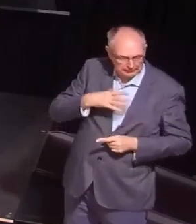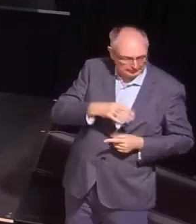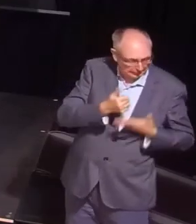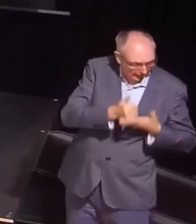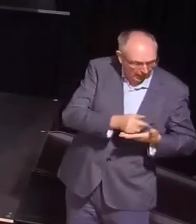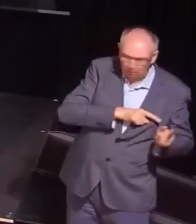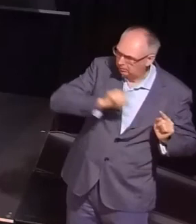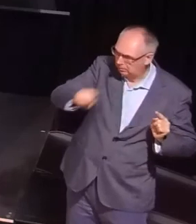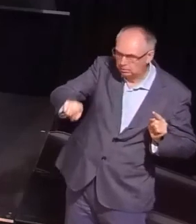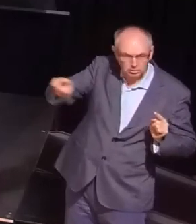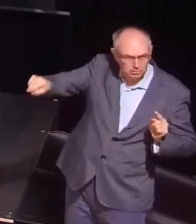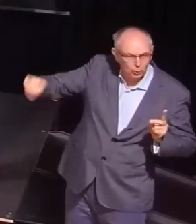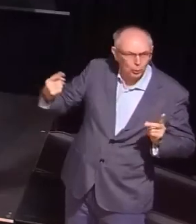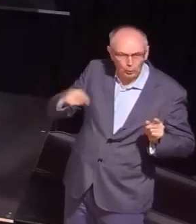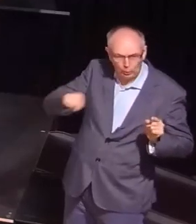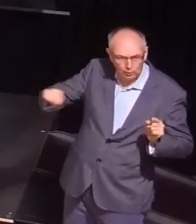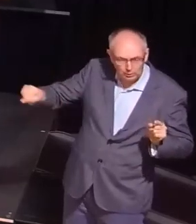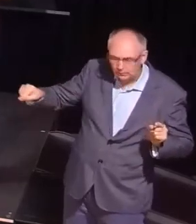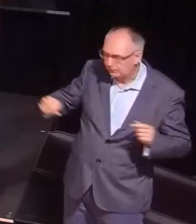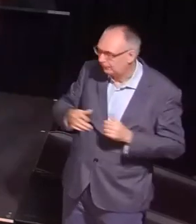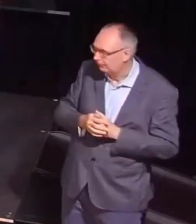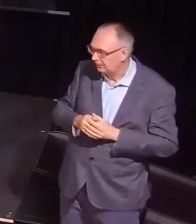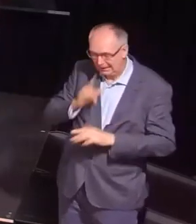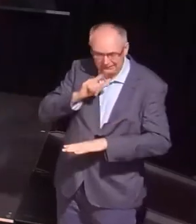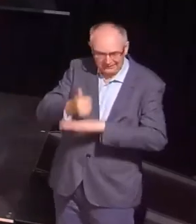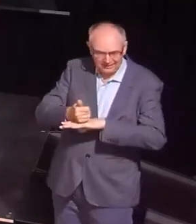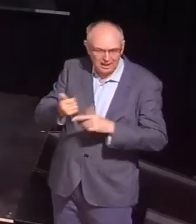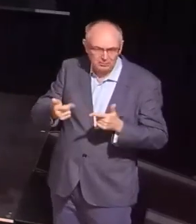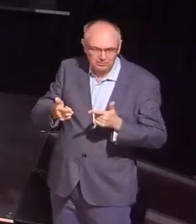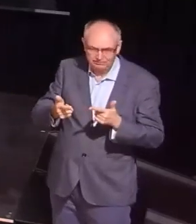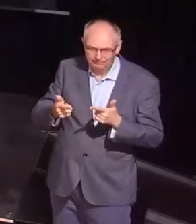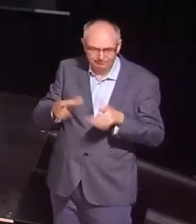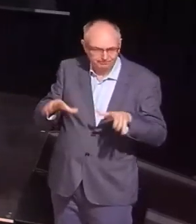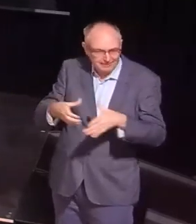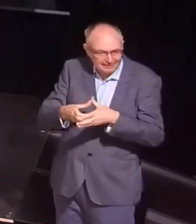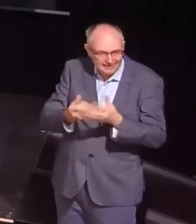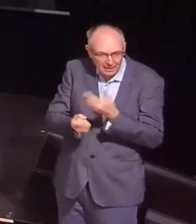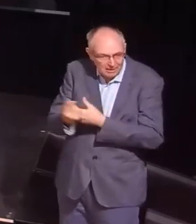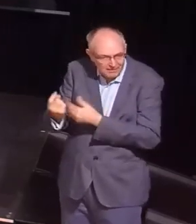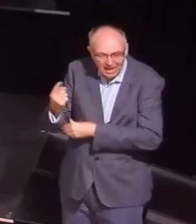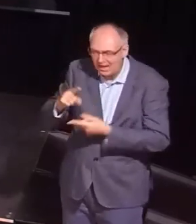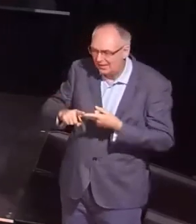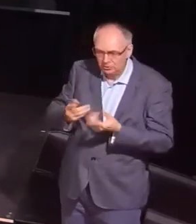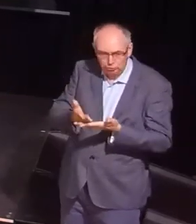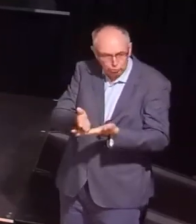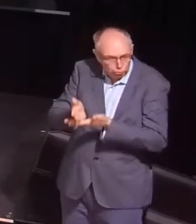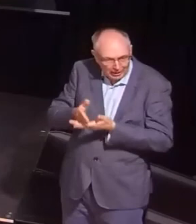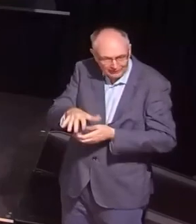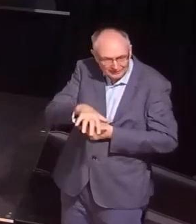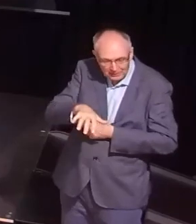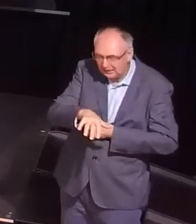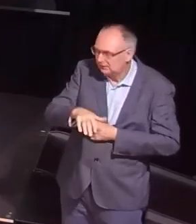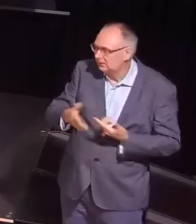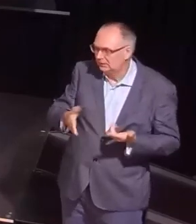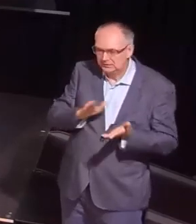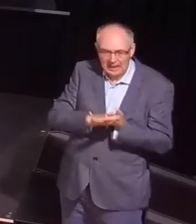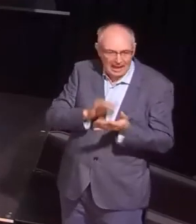Speaking of collaboration, create collaboration spaces, team events, MS Team websites, Sharepoint sites,